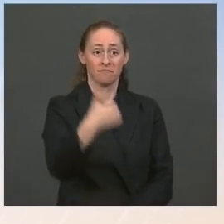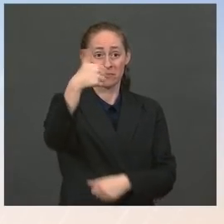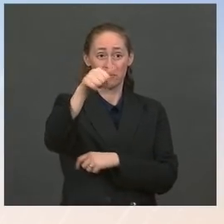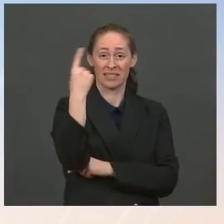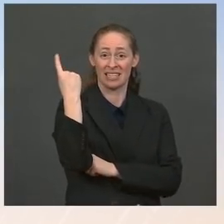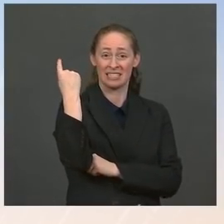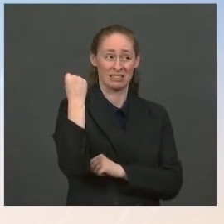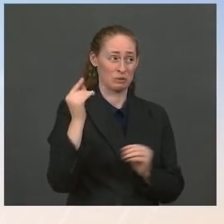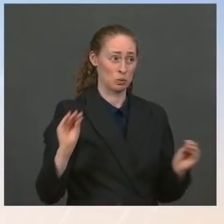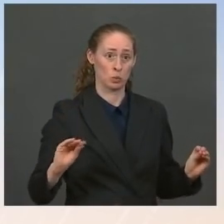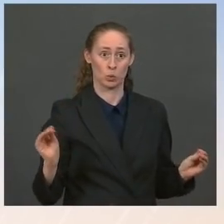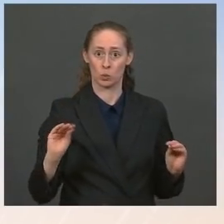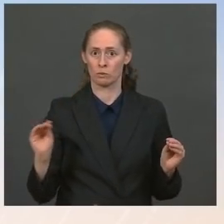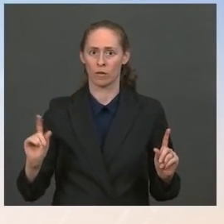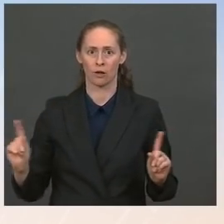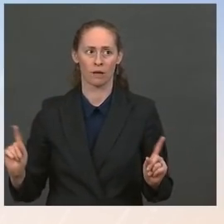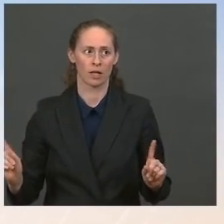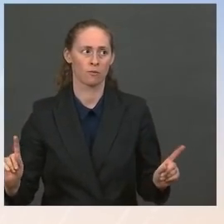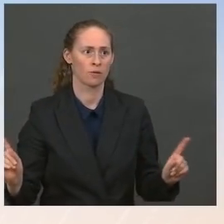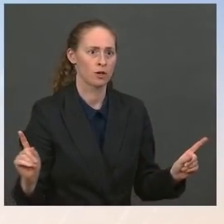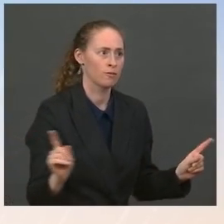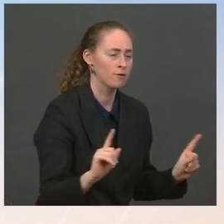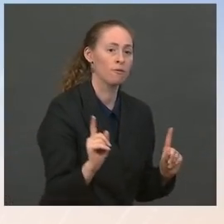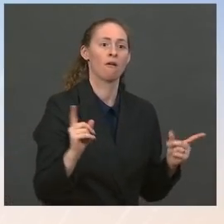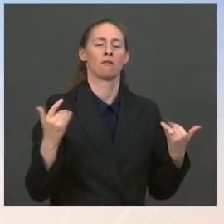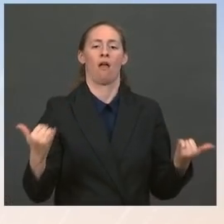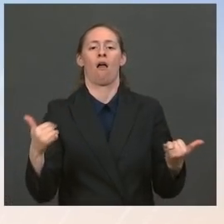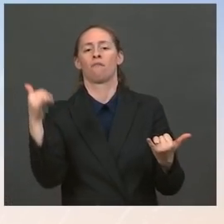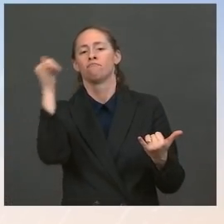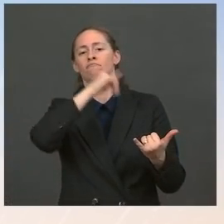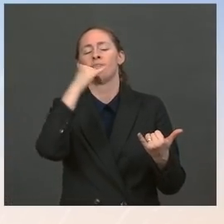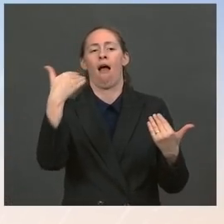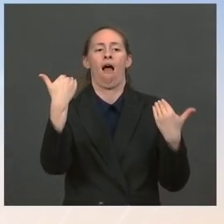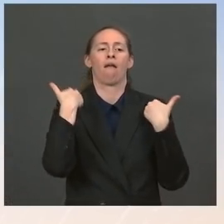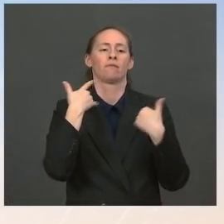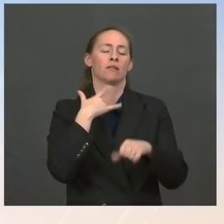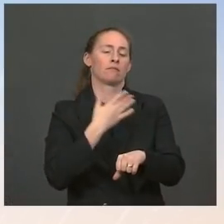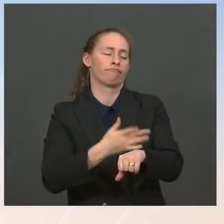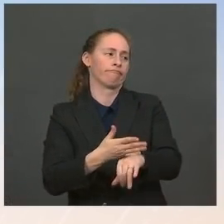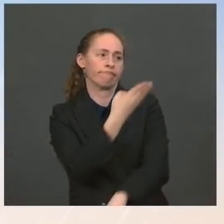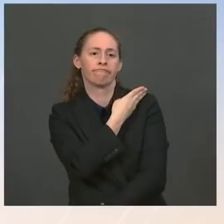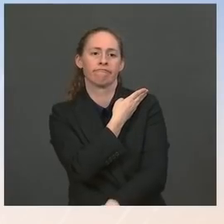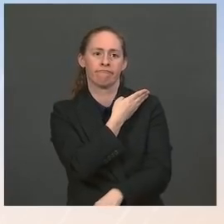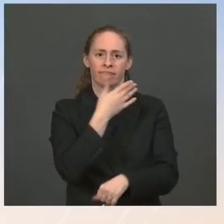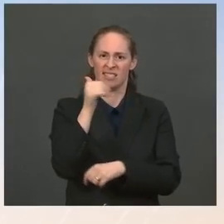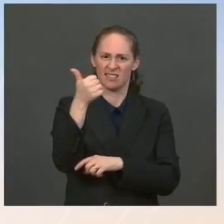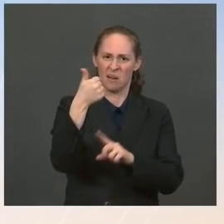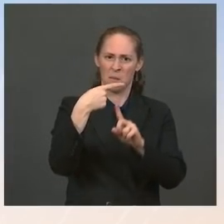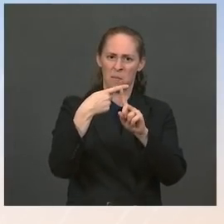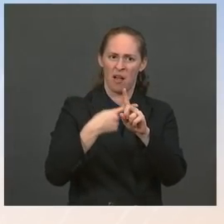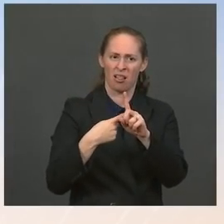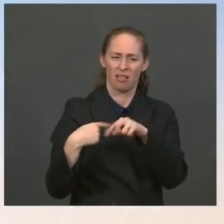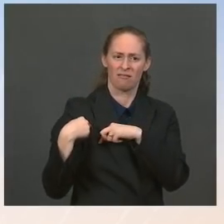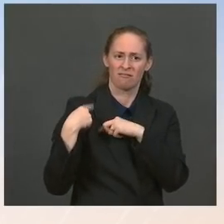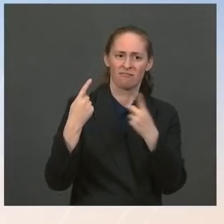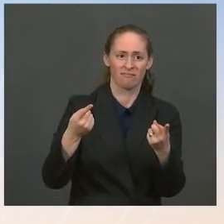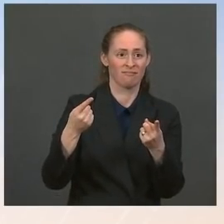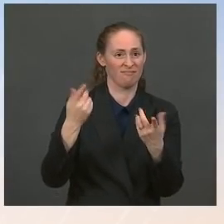We've come a long way in just these first 10 months in making sure -- like, we have 80 percent of Americans